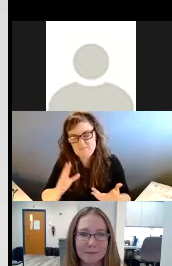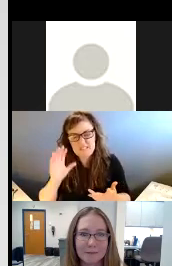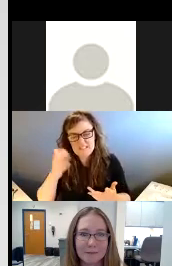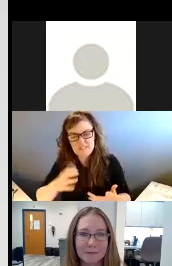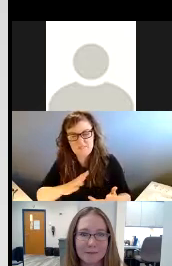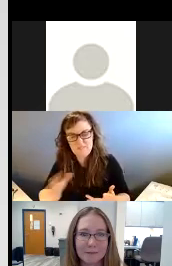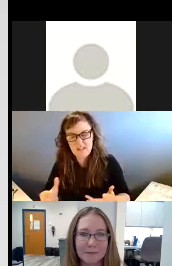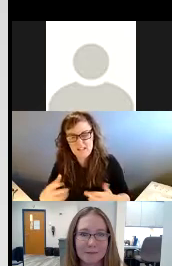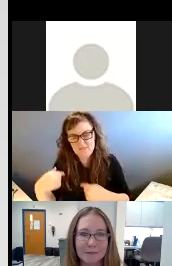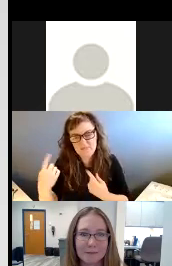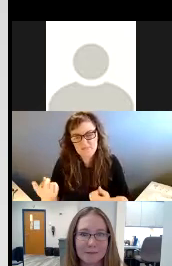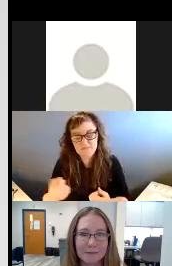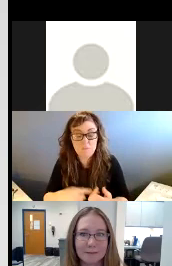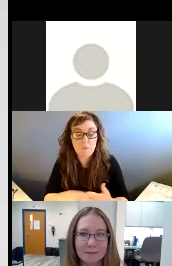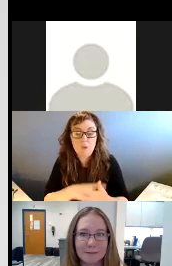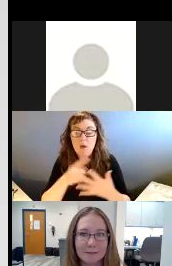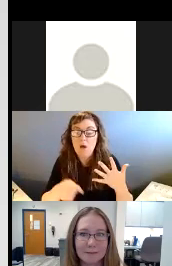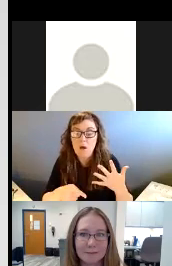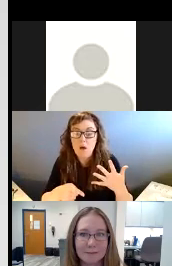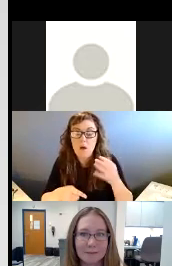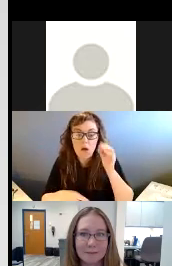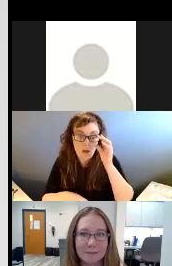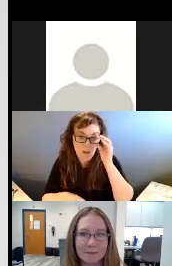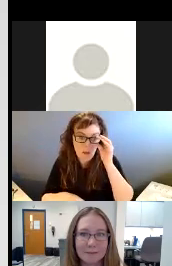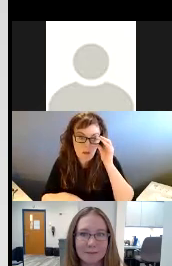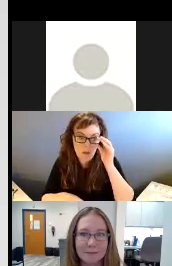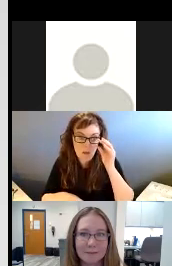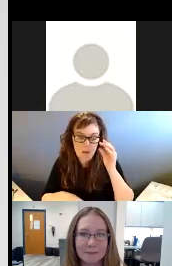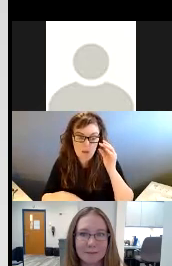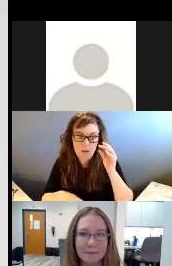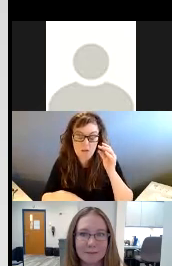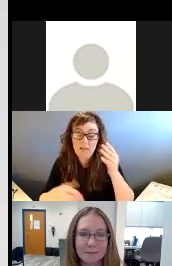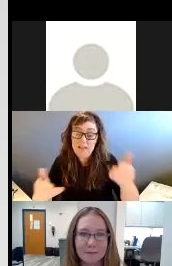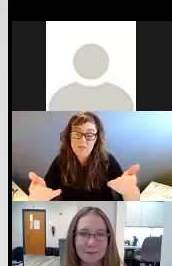AND THEN WE SEND INVITES THROUGH THE EMAIL.